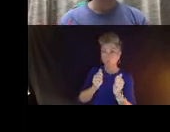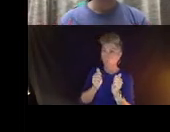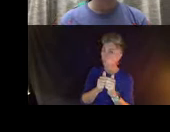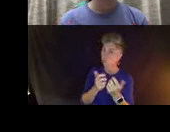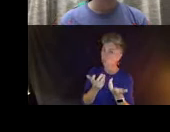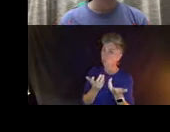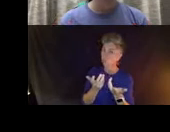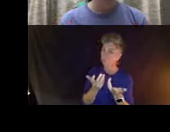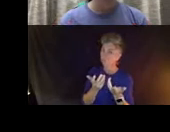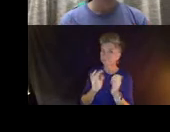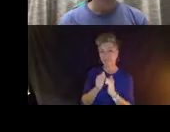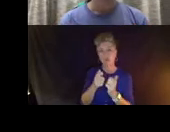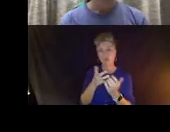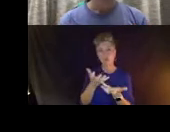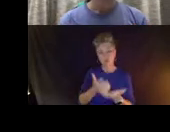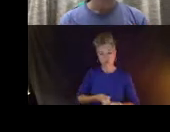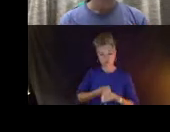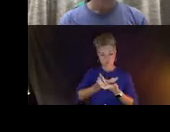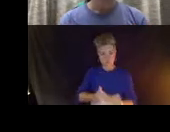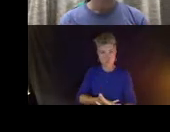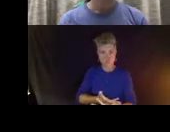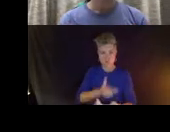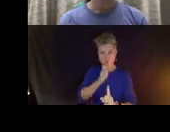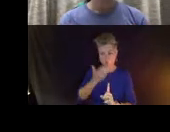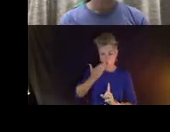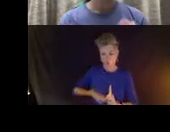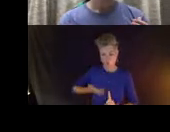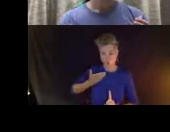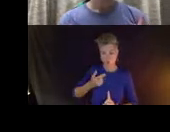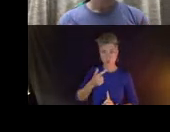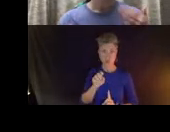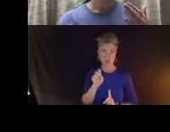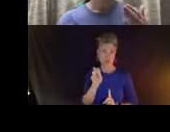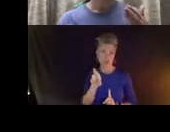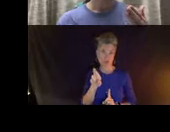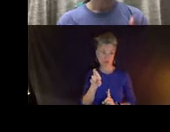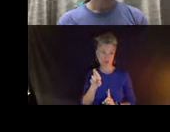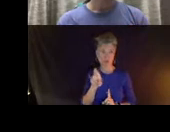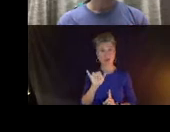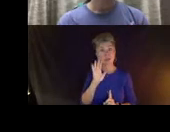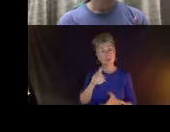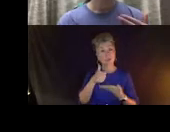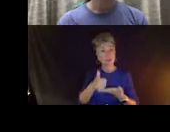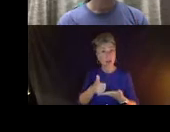how you wanna express your gender, and that that will help enable that conversation to go forward,